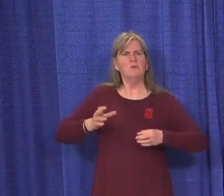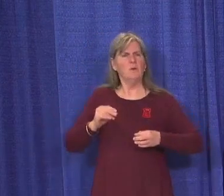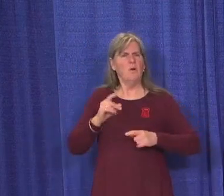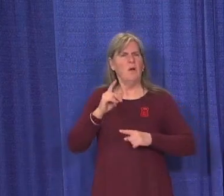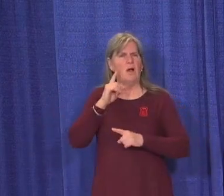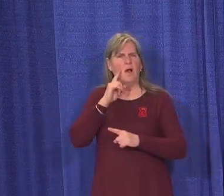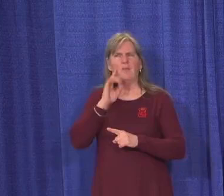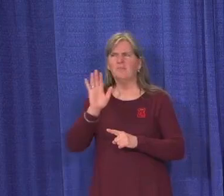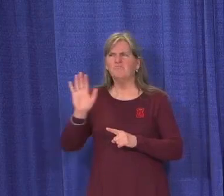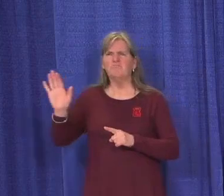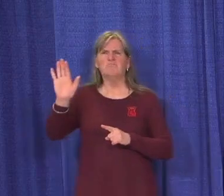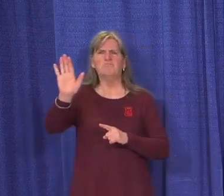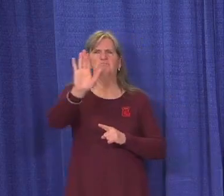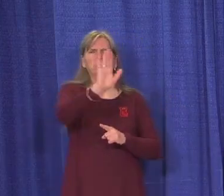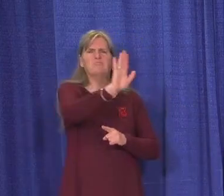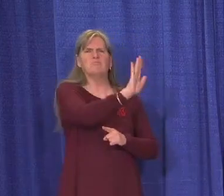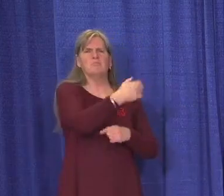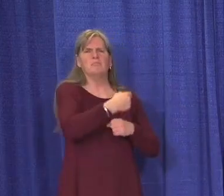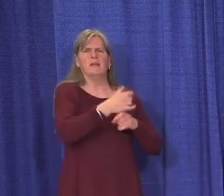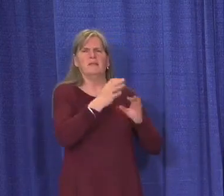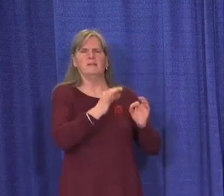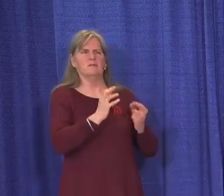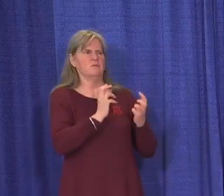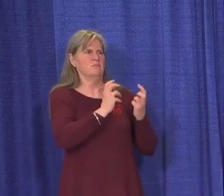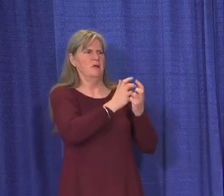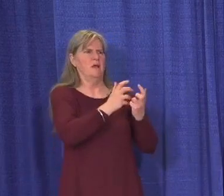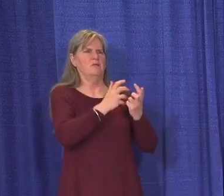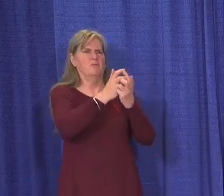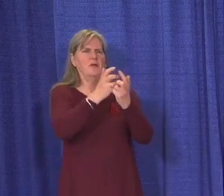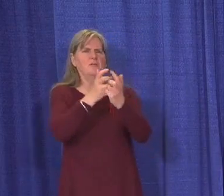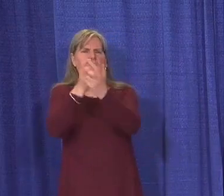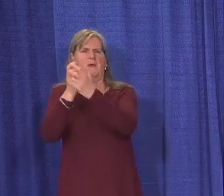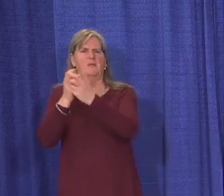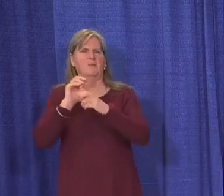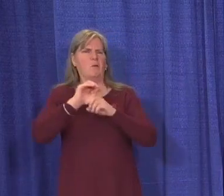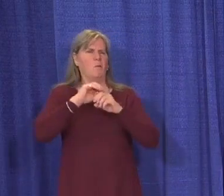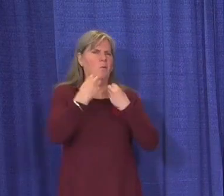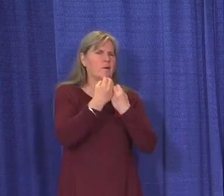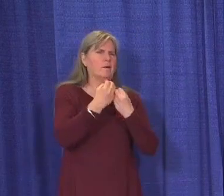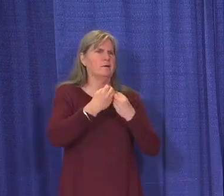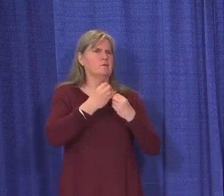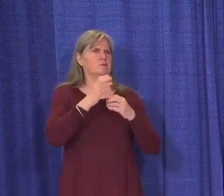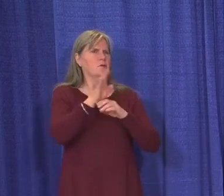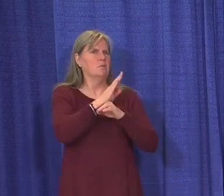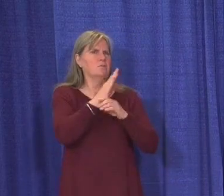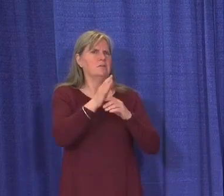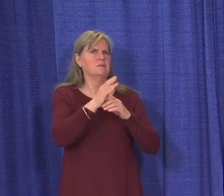home and for most employers and employees, we have quite stable